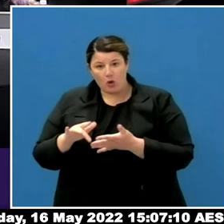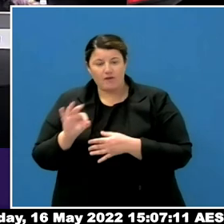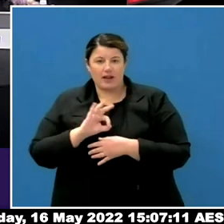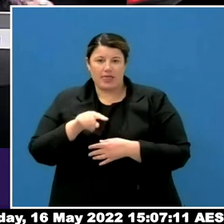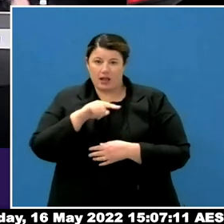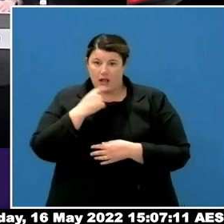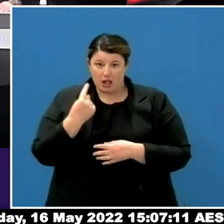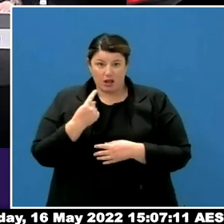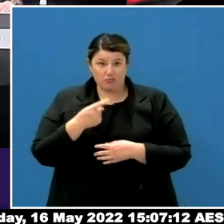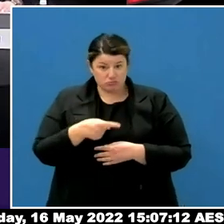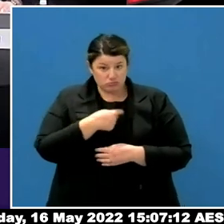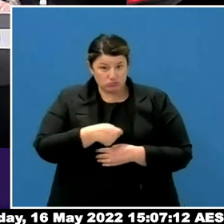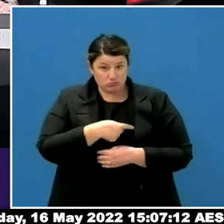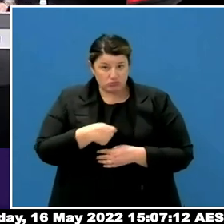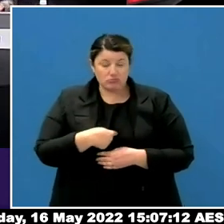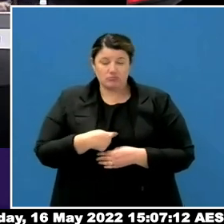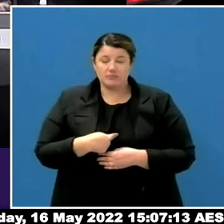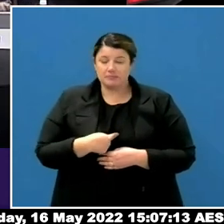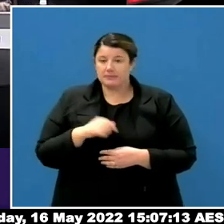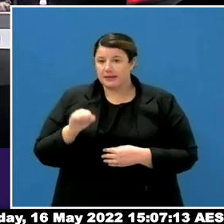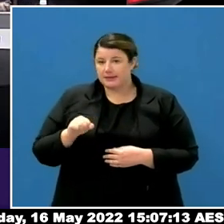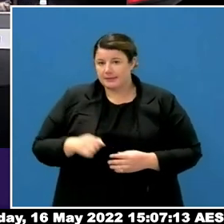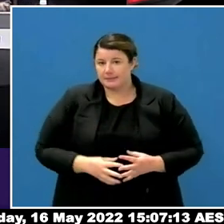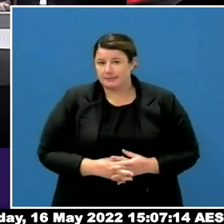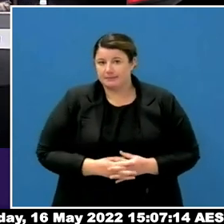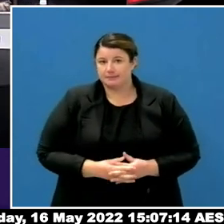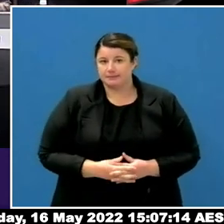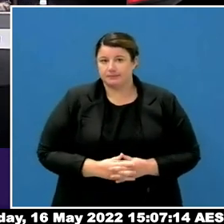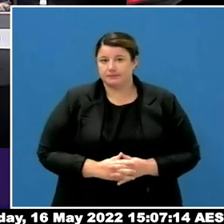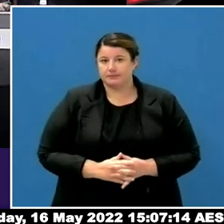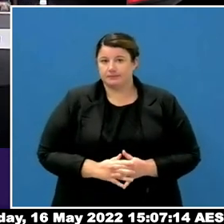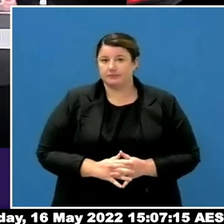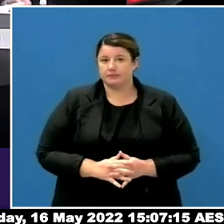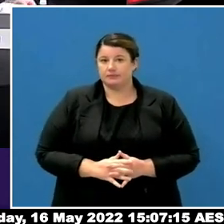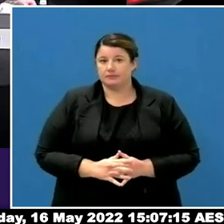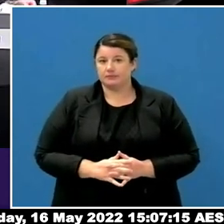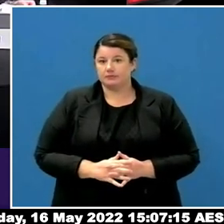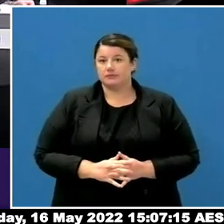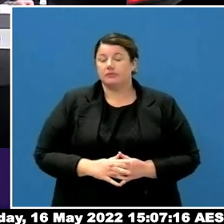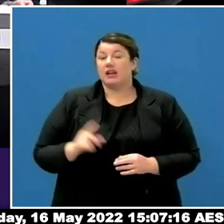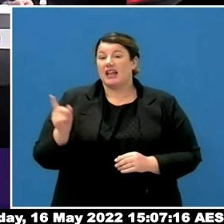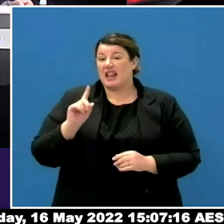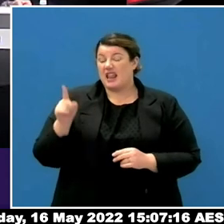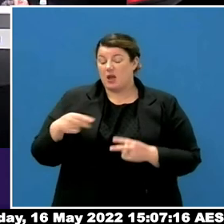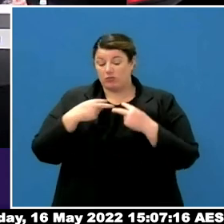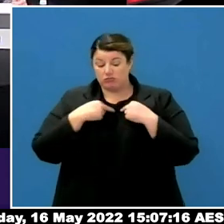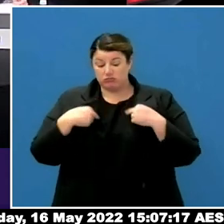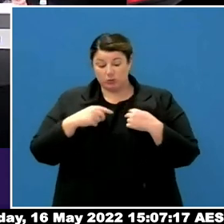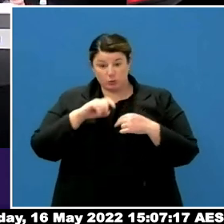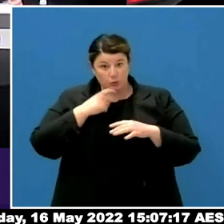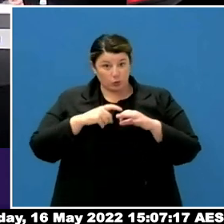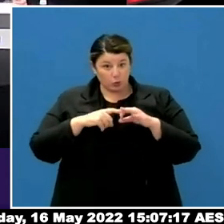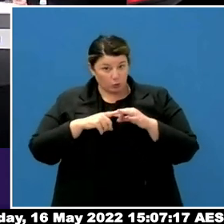Now I'll ask Mr Fogarty to ask you some questions. If at any time you want to have a break, just let us know and that can be arranged.